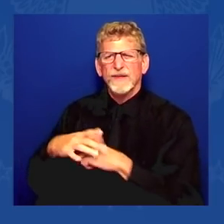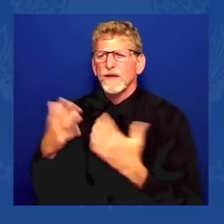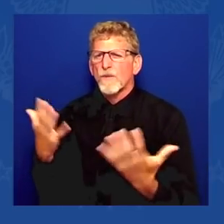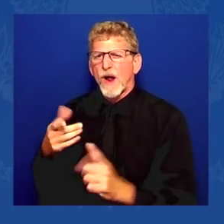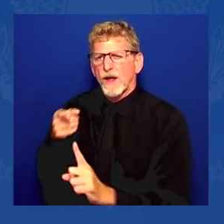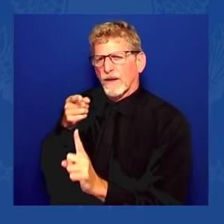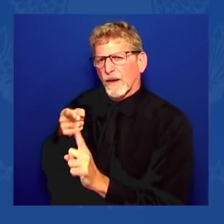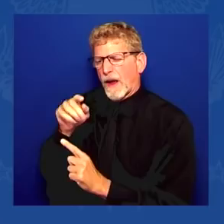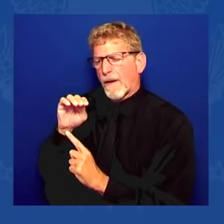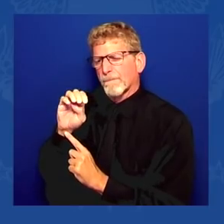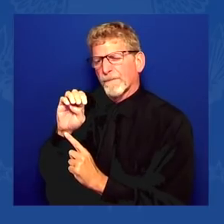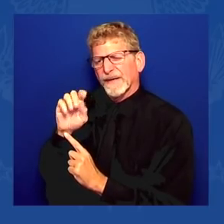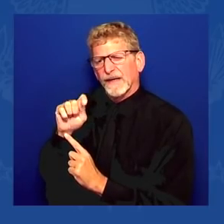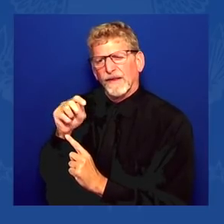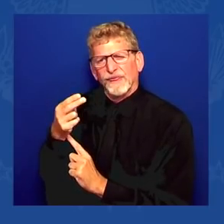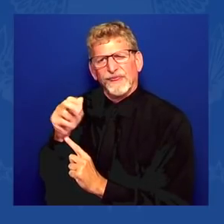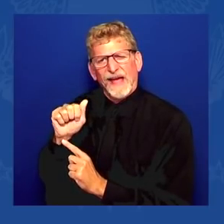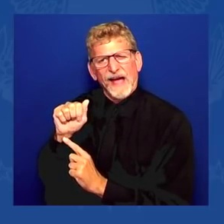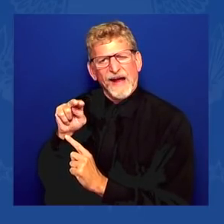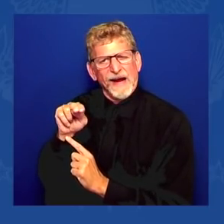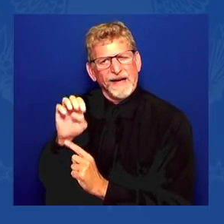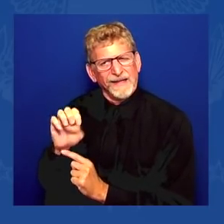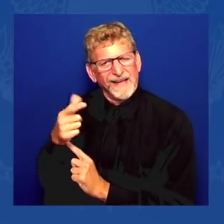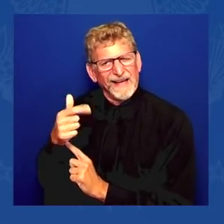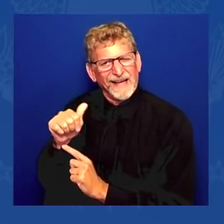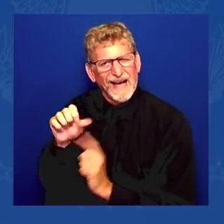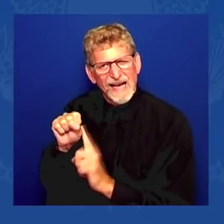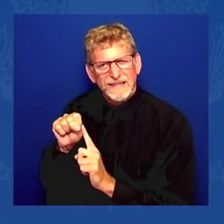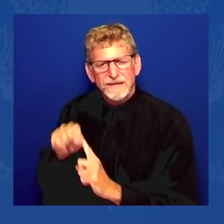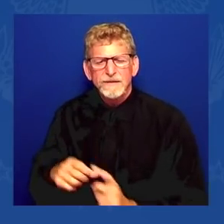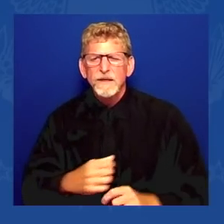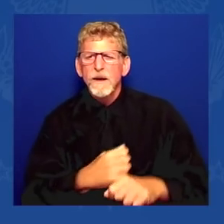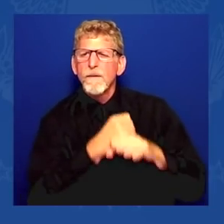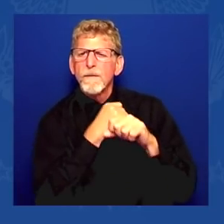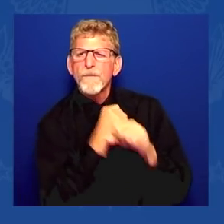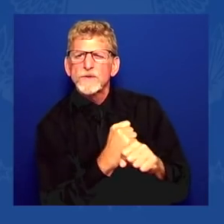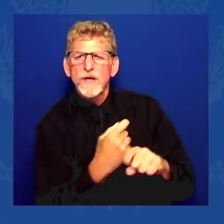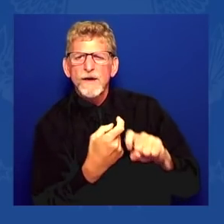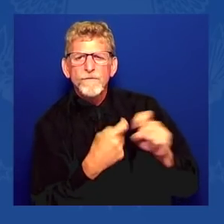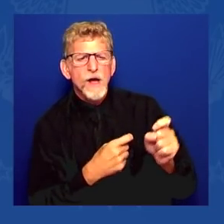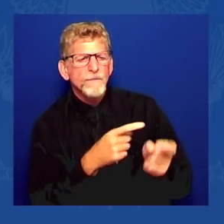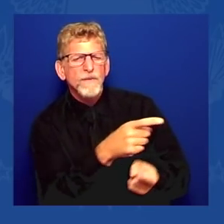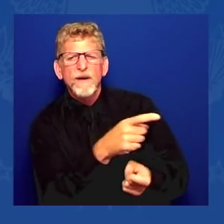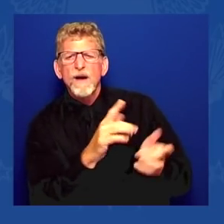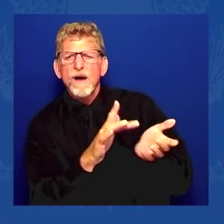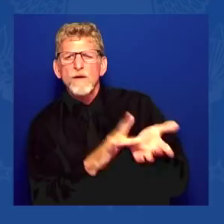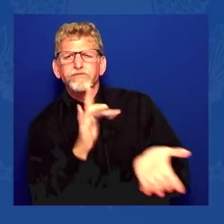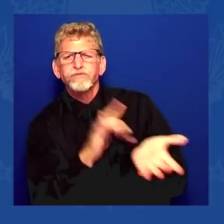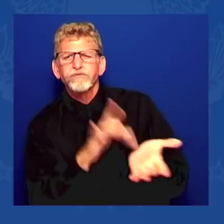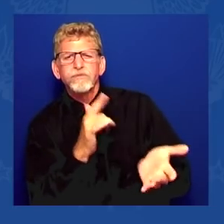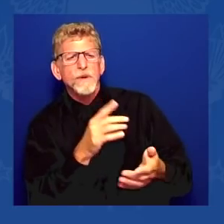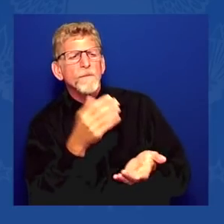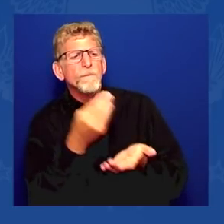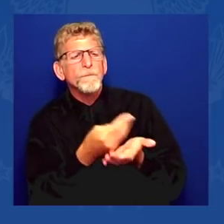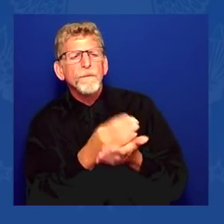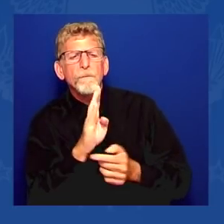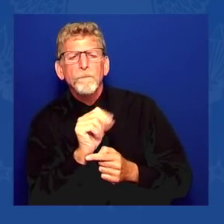and protecting workers from employment discrimination. Each of these bills -- each of these bills reflects a return